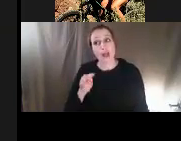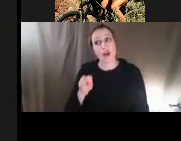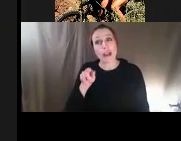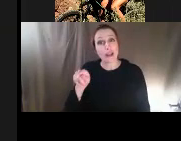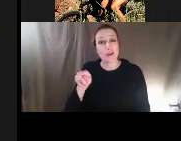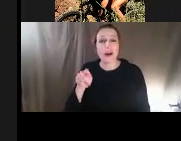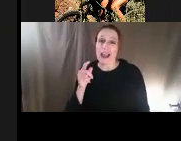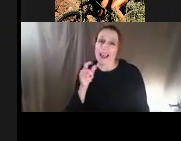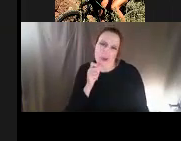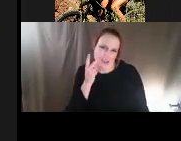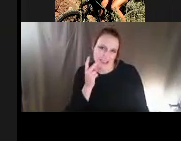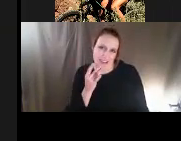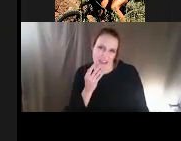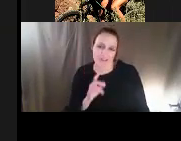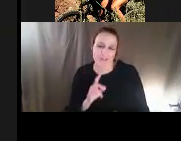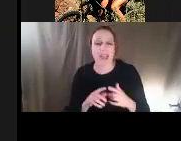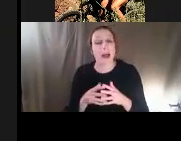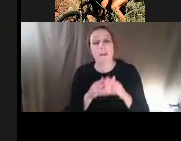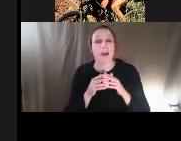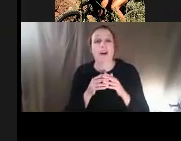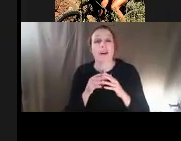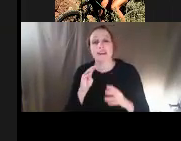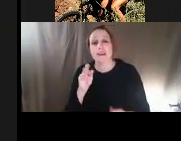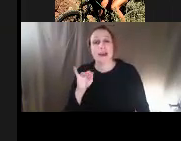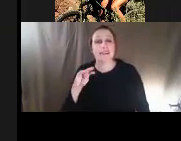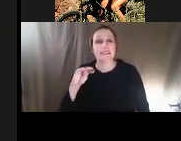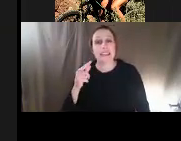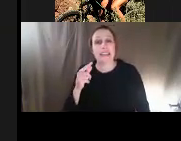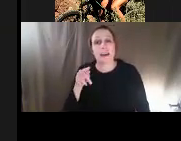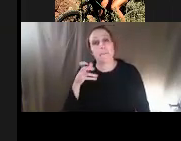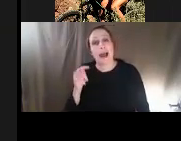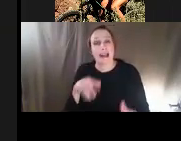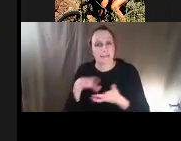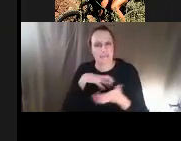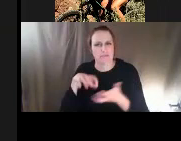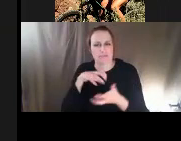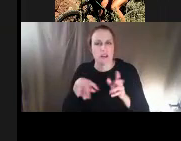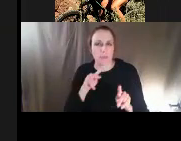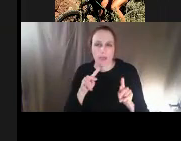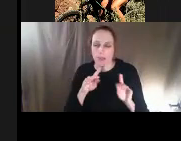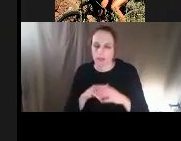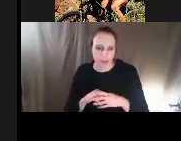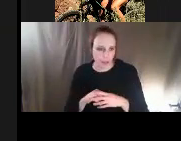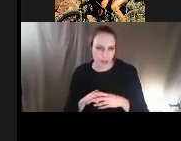only one race, the human race." This is more of what we call an etic perspective.